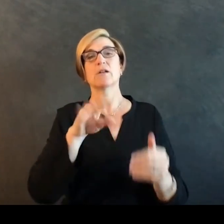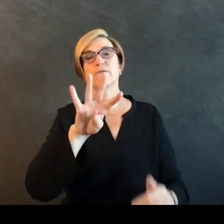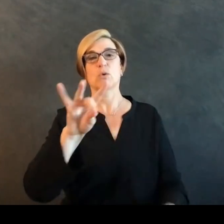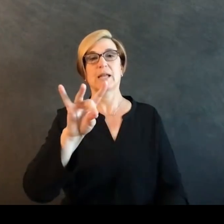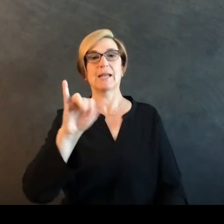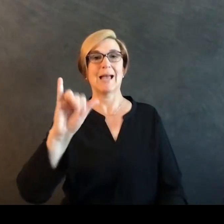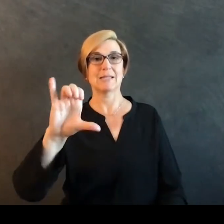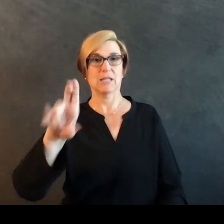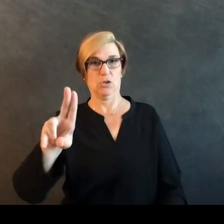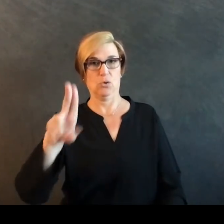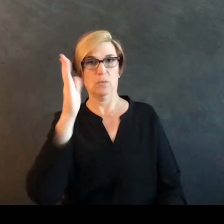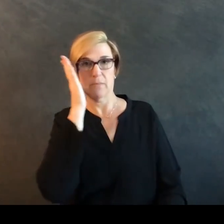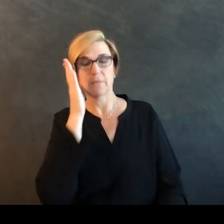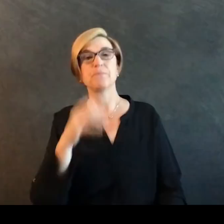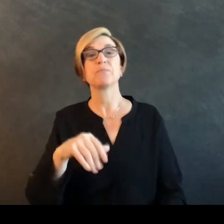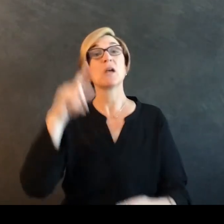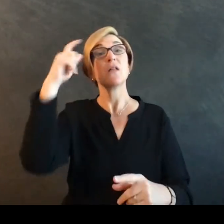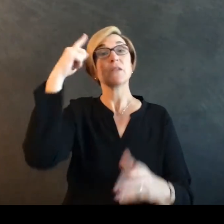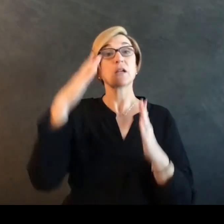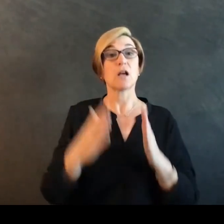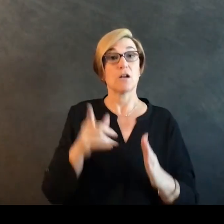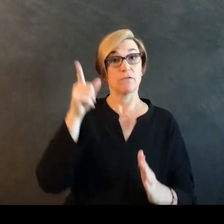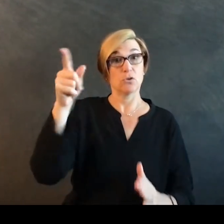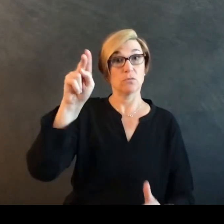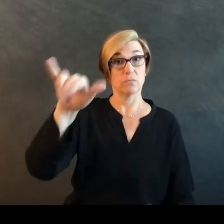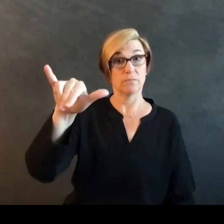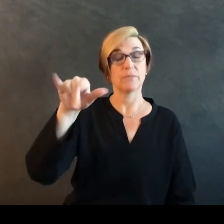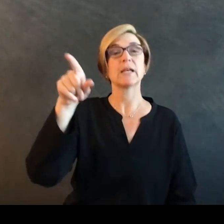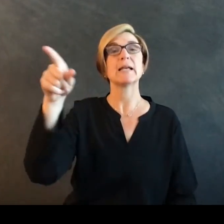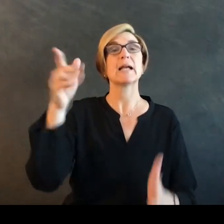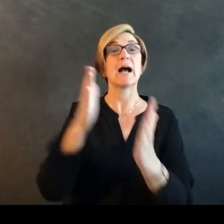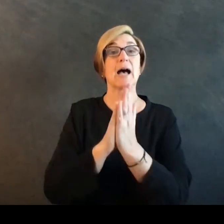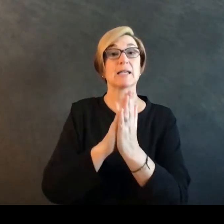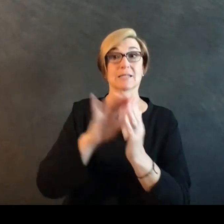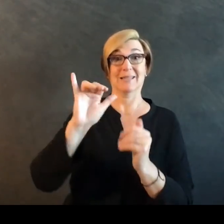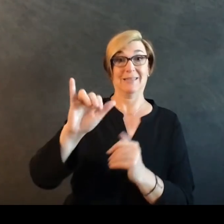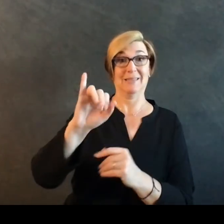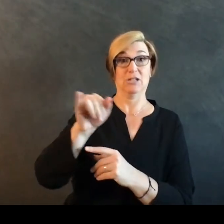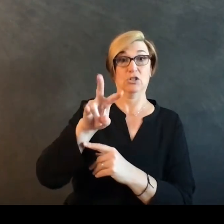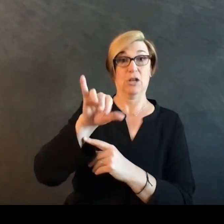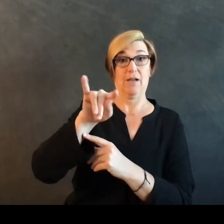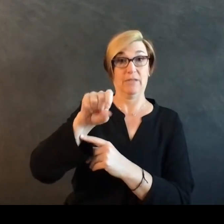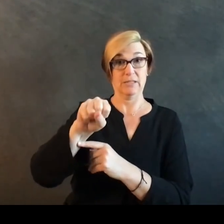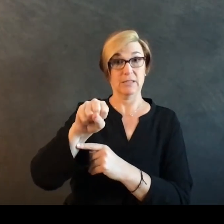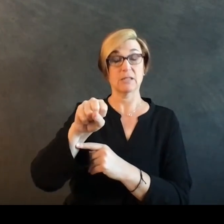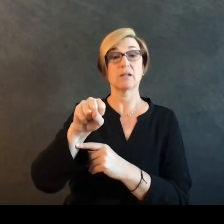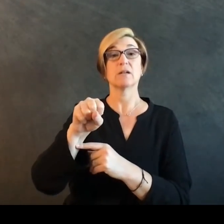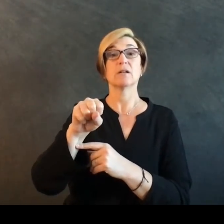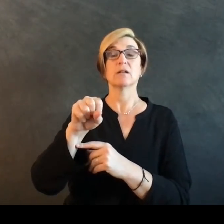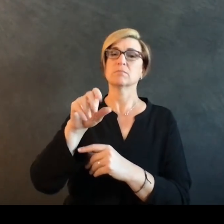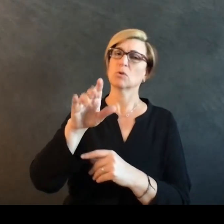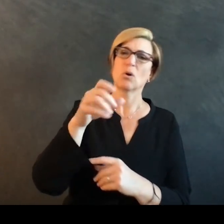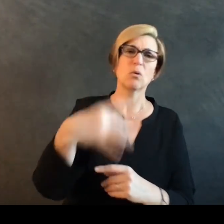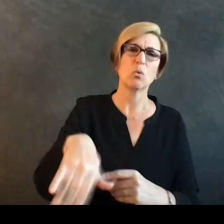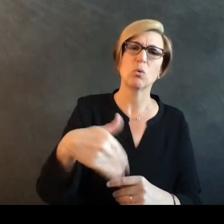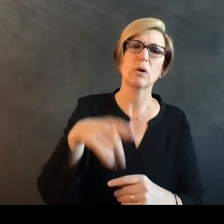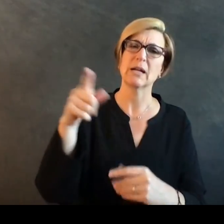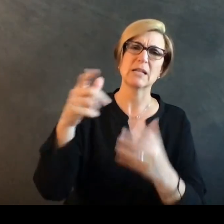asked that this facility go and it's a big beautiful facility it'd be converted